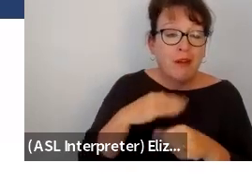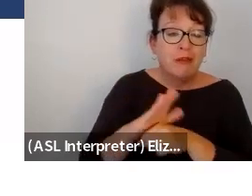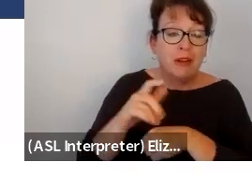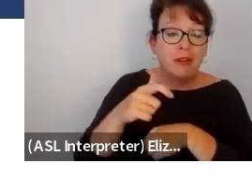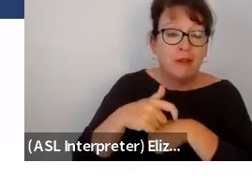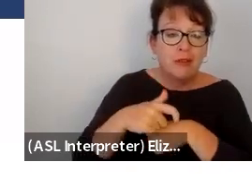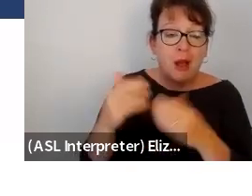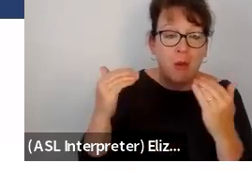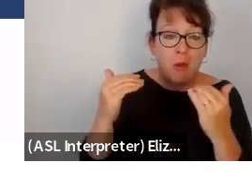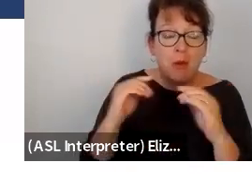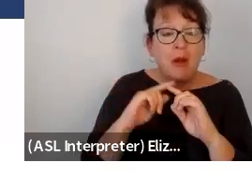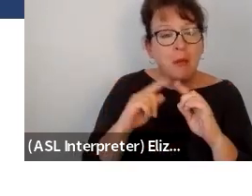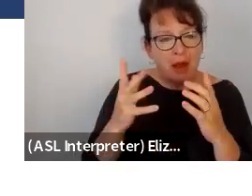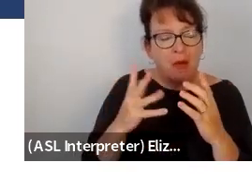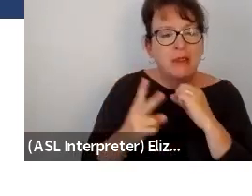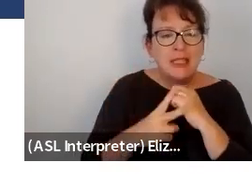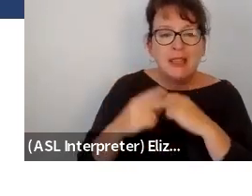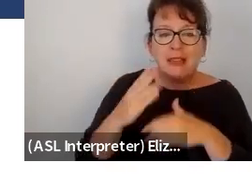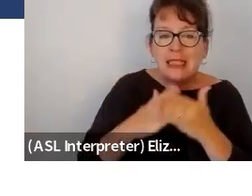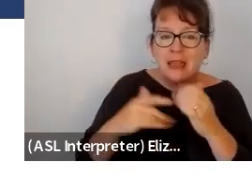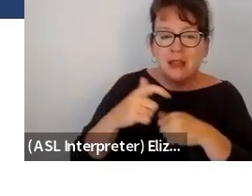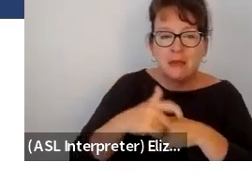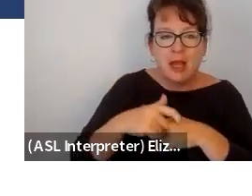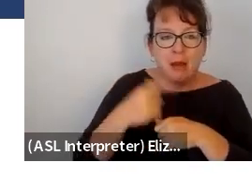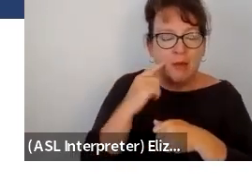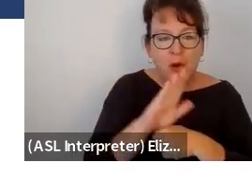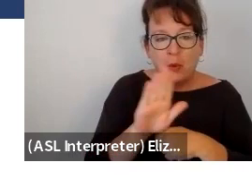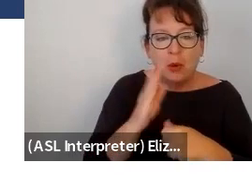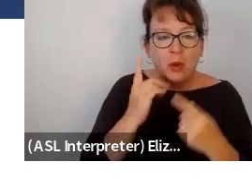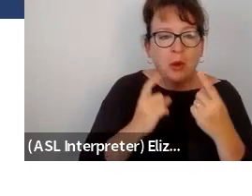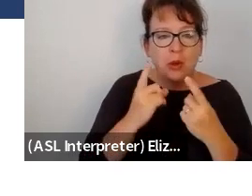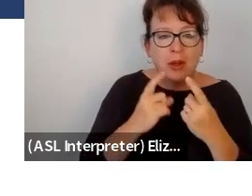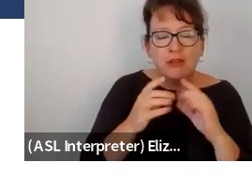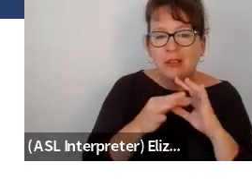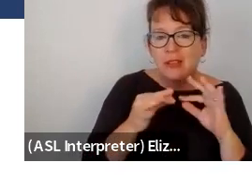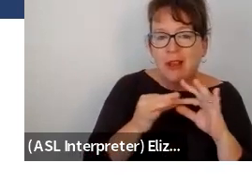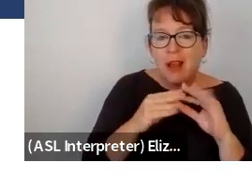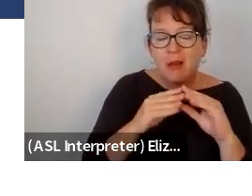this historic investment in our communities to get these funds to work as quickly as possible, with a